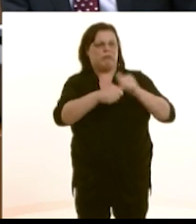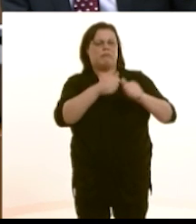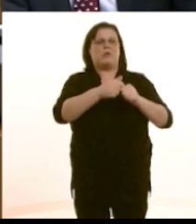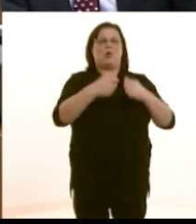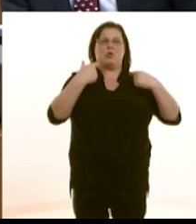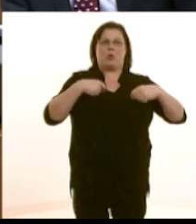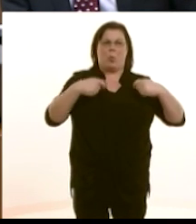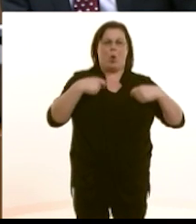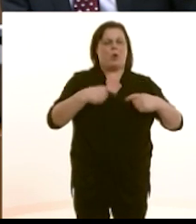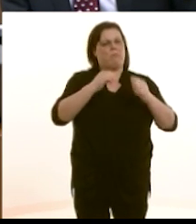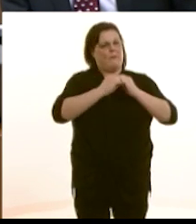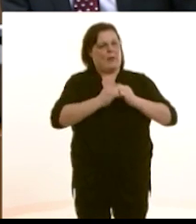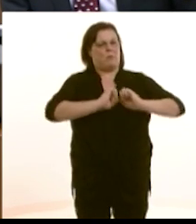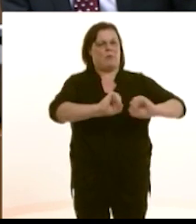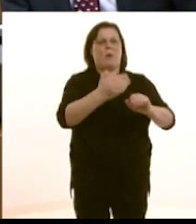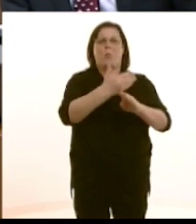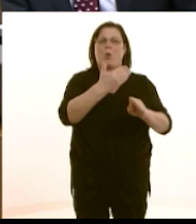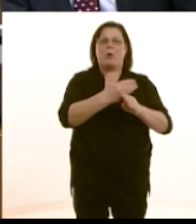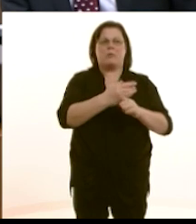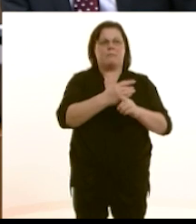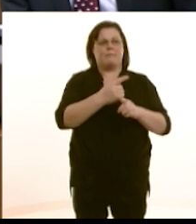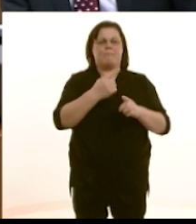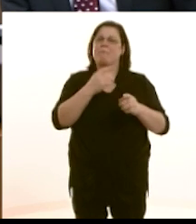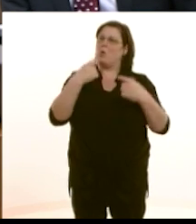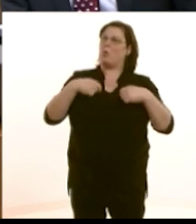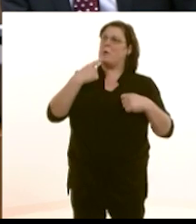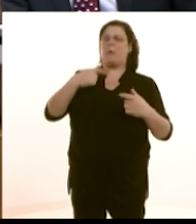valued. It was said that itís a better place to be and social workers in Wales are the